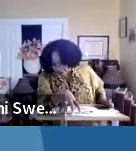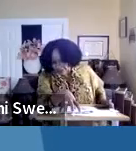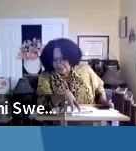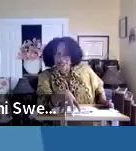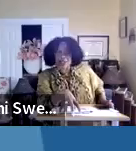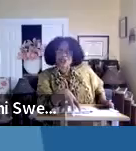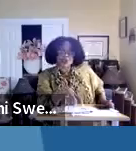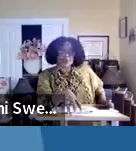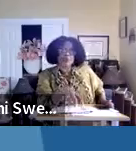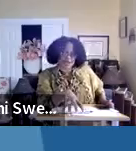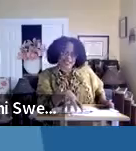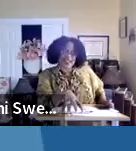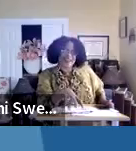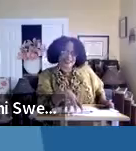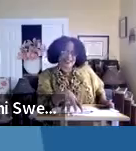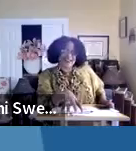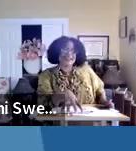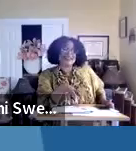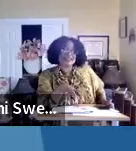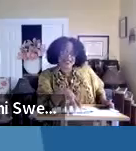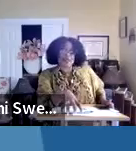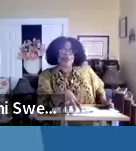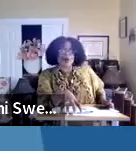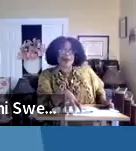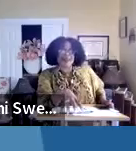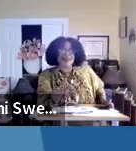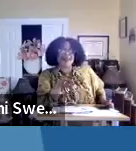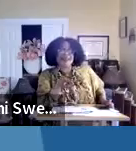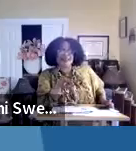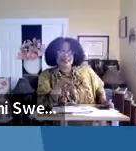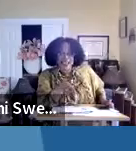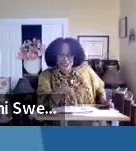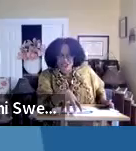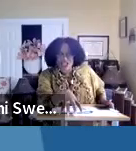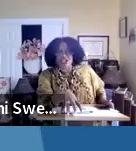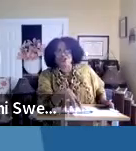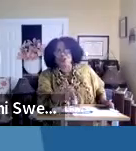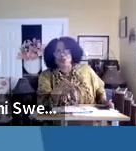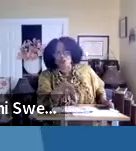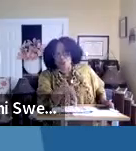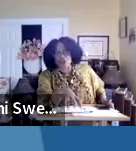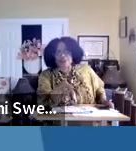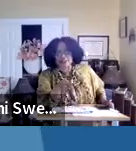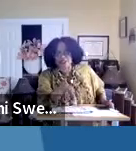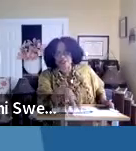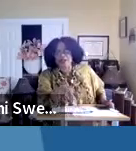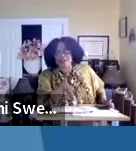aging caregivers. All of our sessions have dynamic presenters, individuals who are